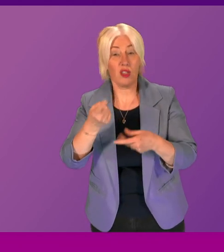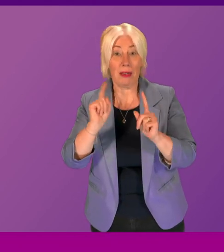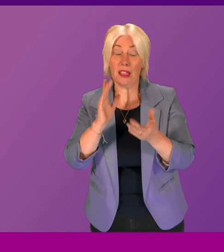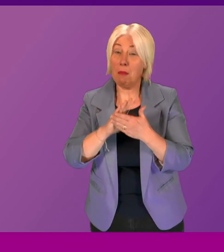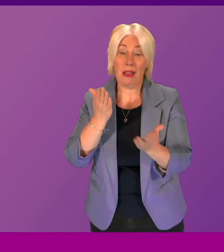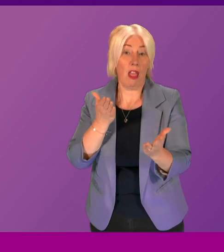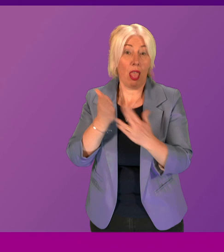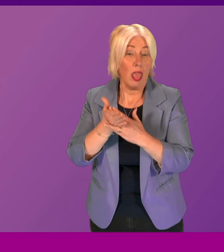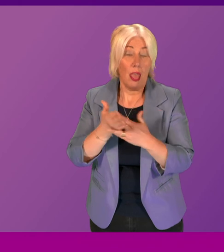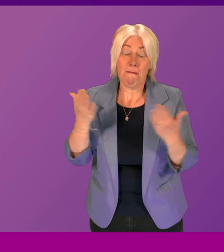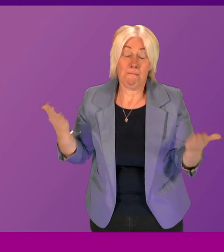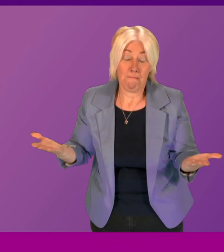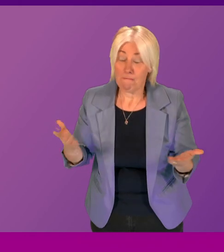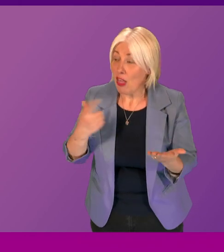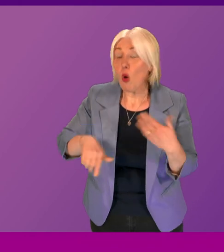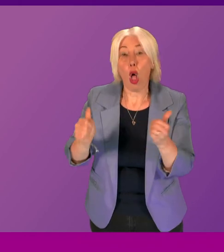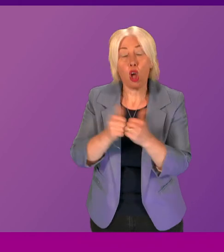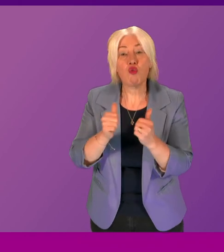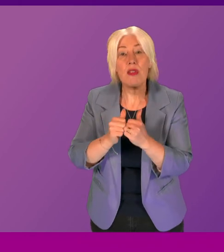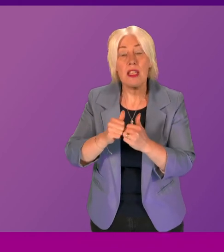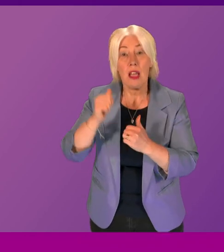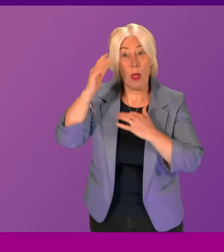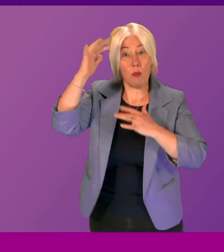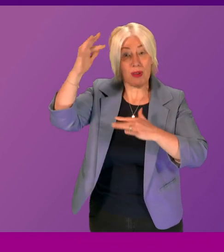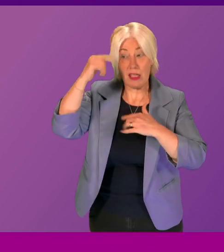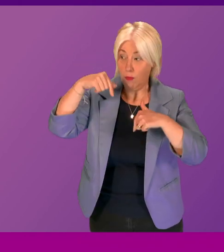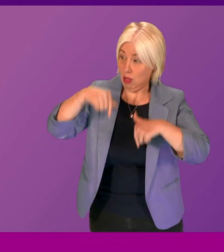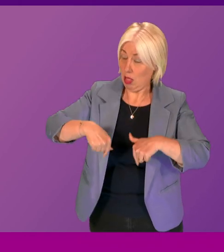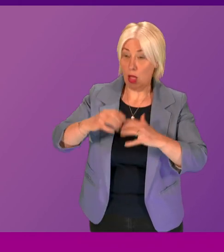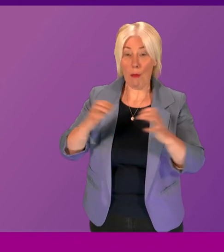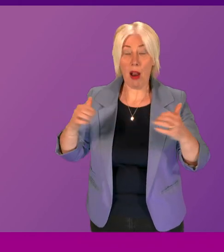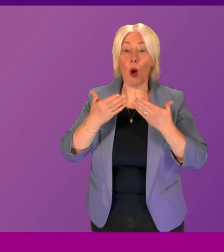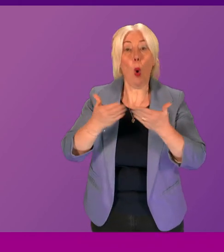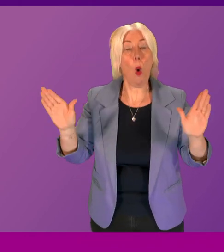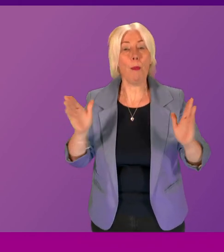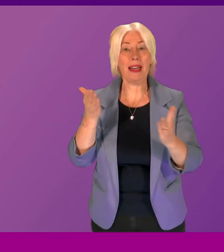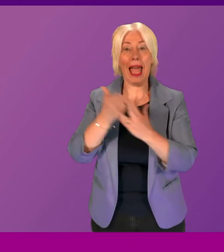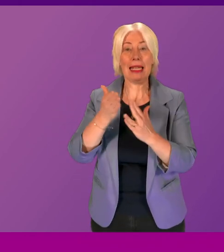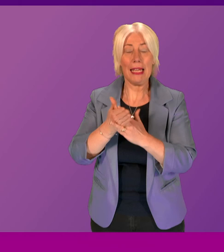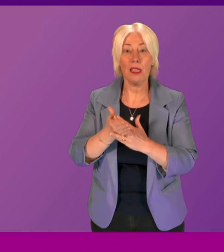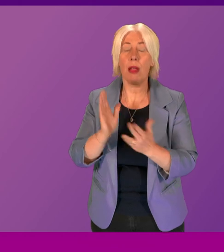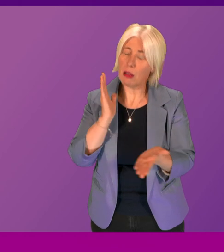I think that we would all agree that the principle of this Parliament’s being open and accessible is extremely important.